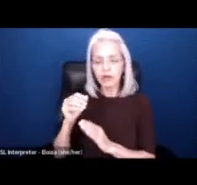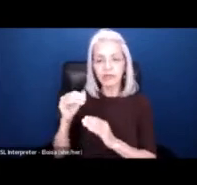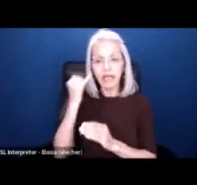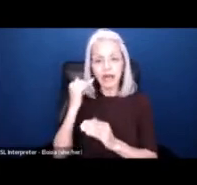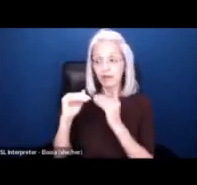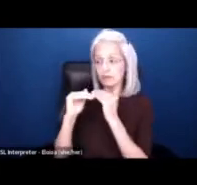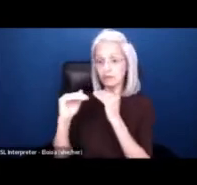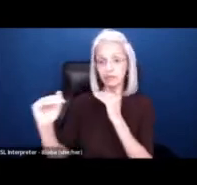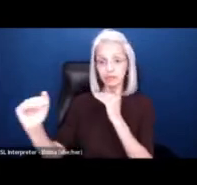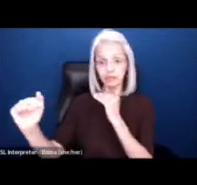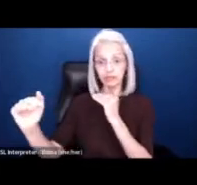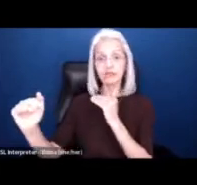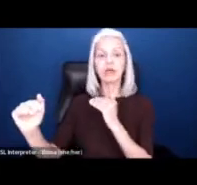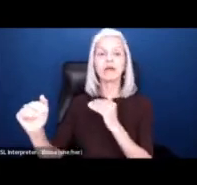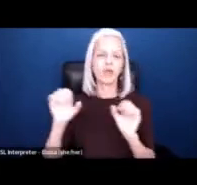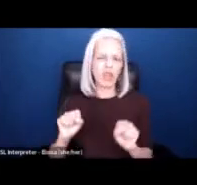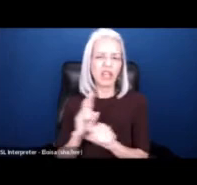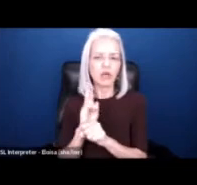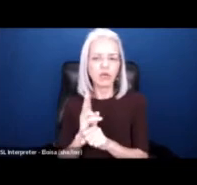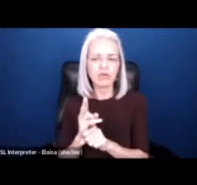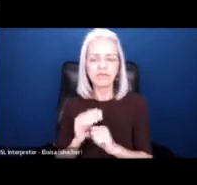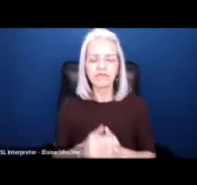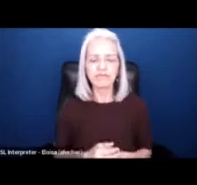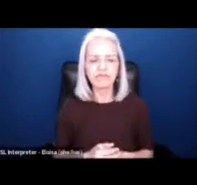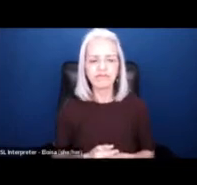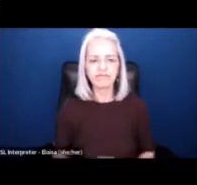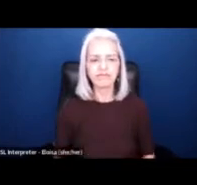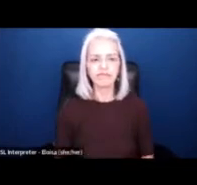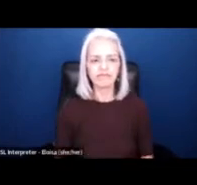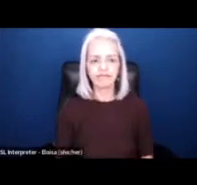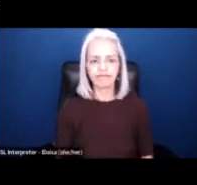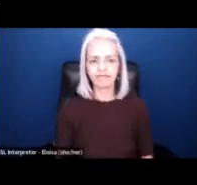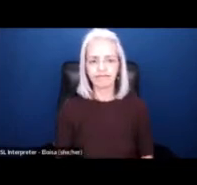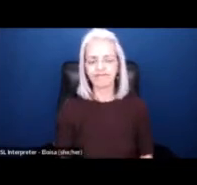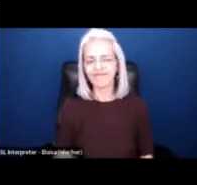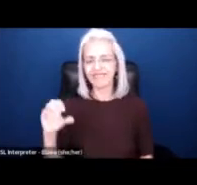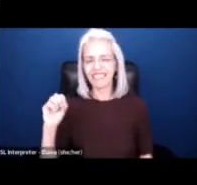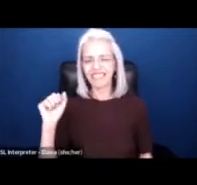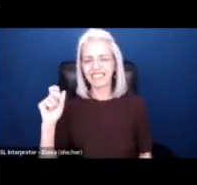and it's been used with that population. Unknown: Yeah, that's great. She followed up by saying most of